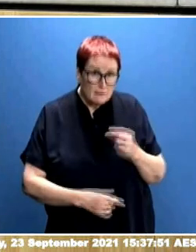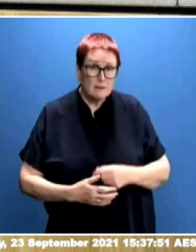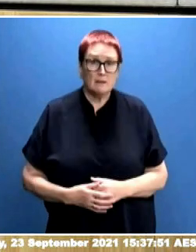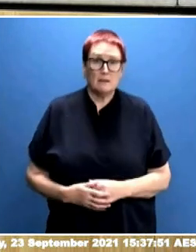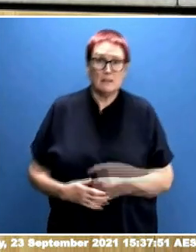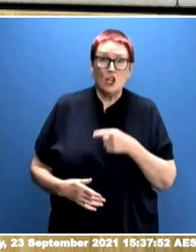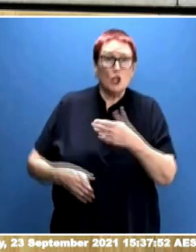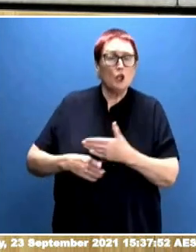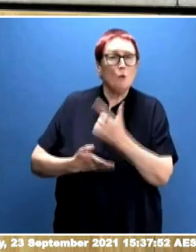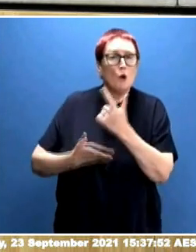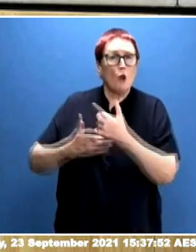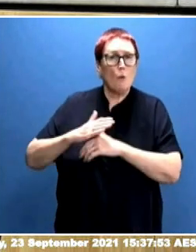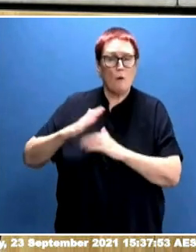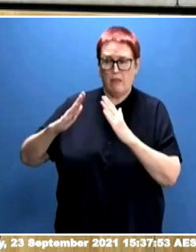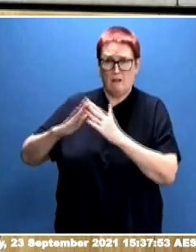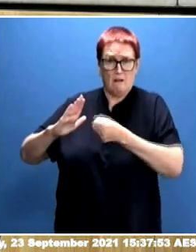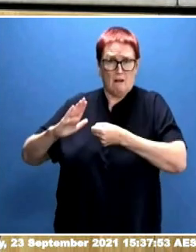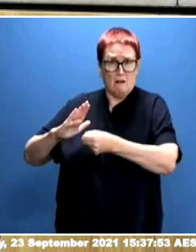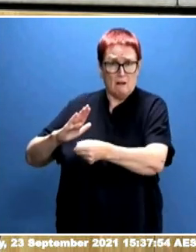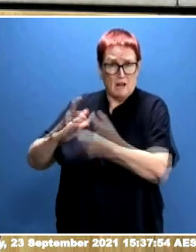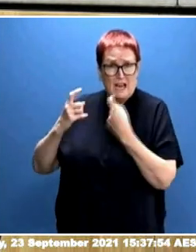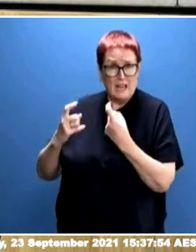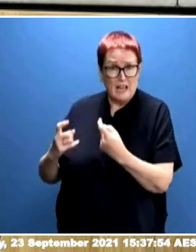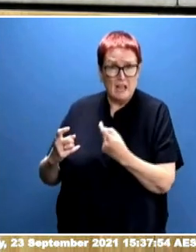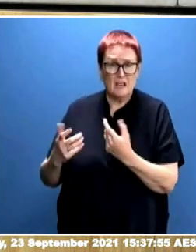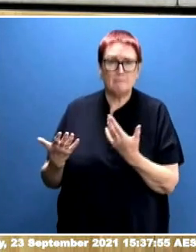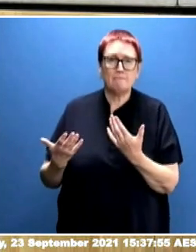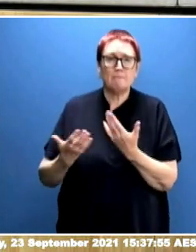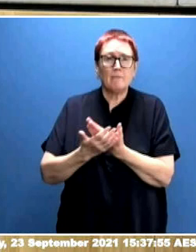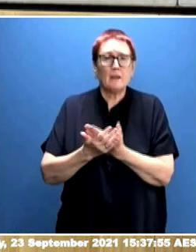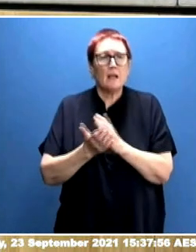care in the Territory, around the language of using not just "trauma"